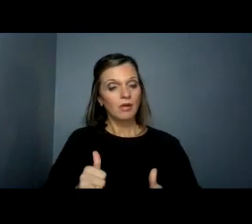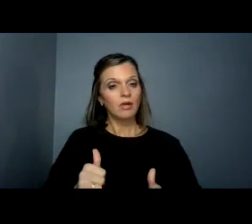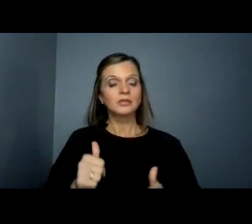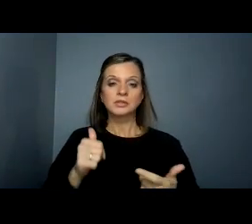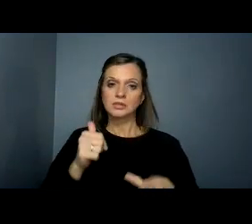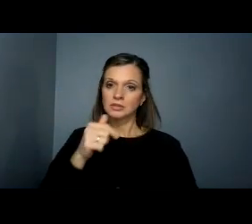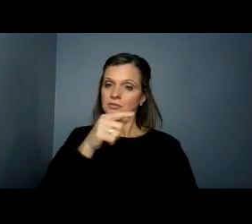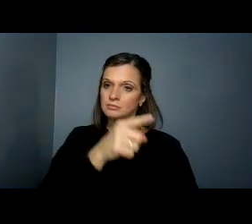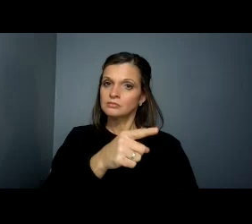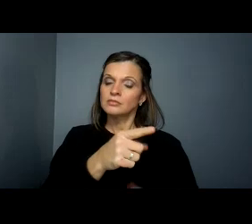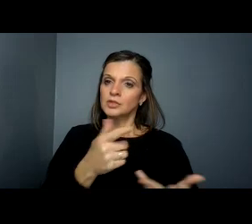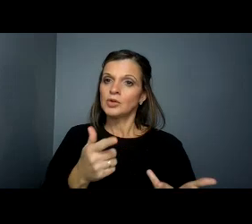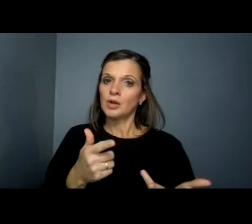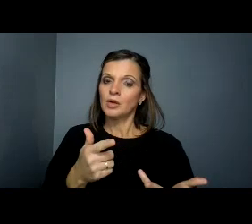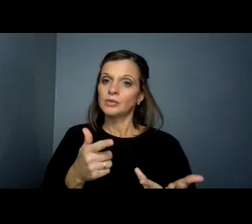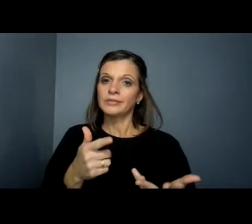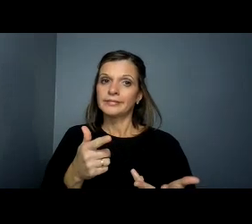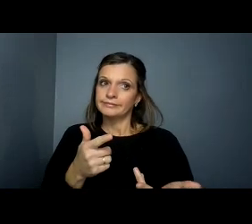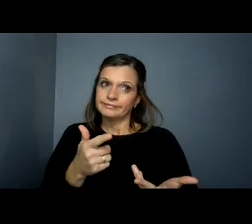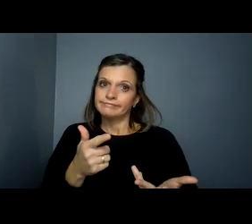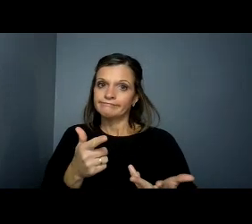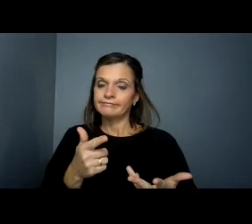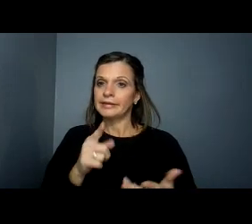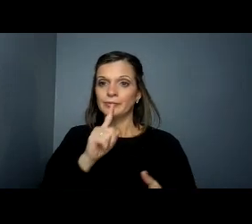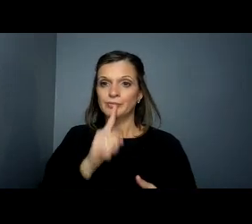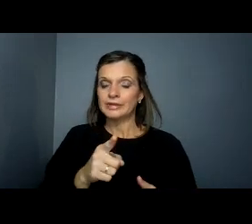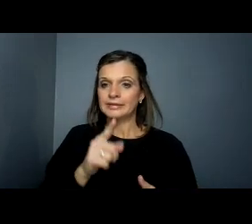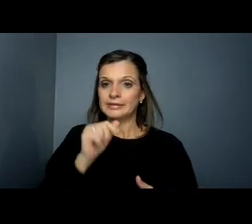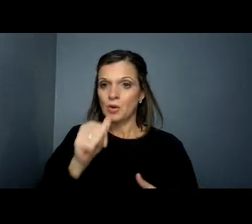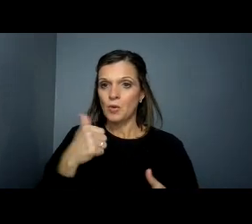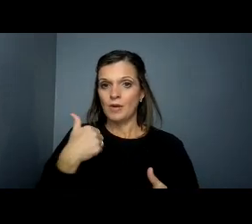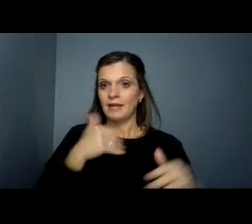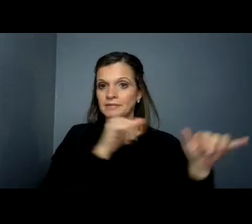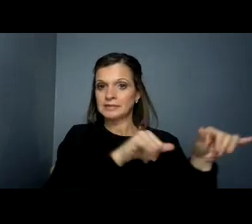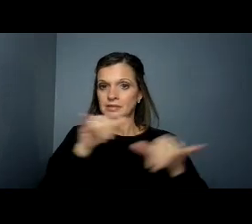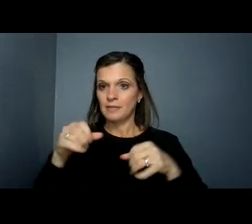in with us and help out a bunch 'cause it makes a huge deal to these people when they